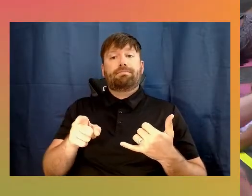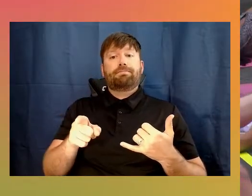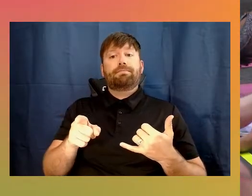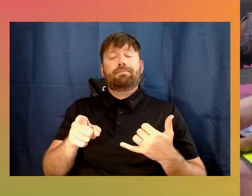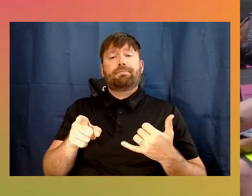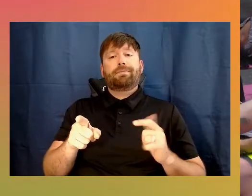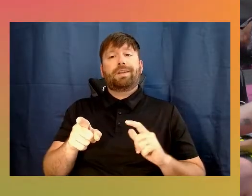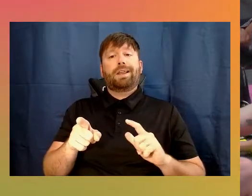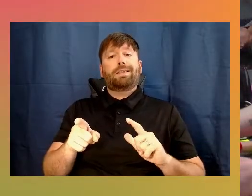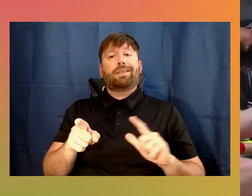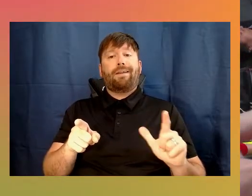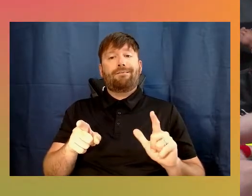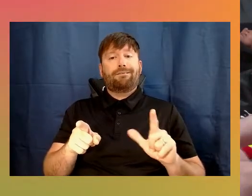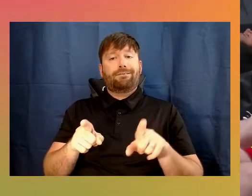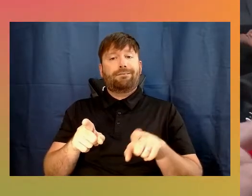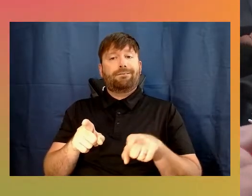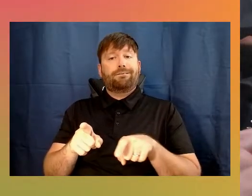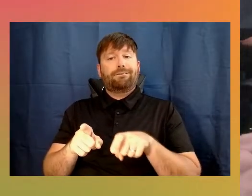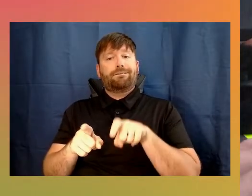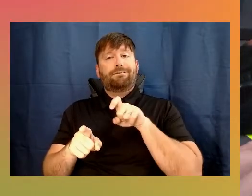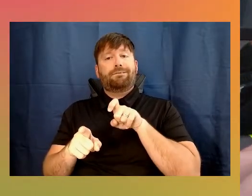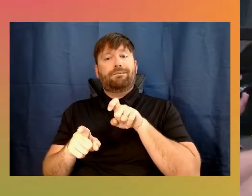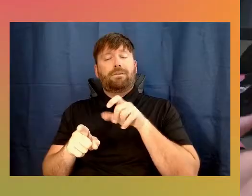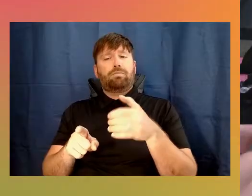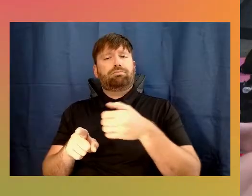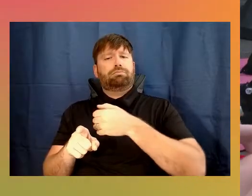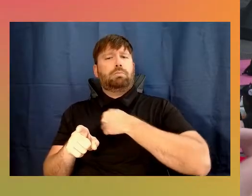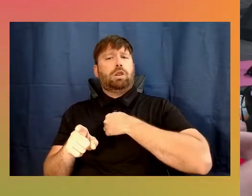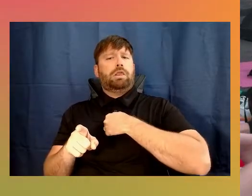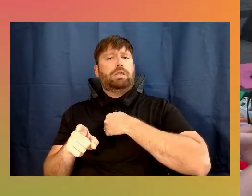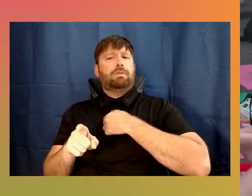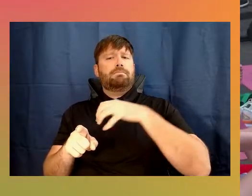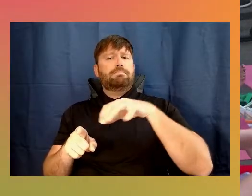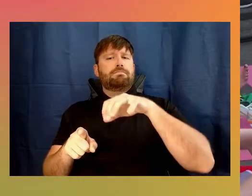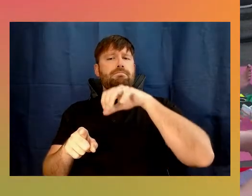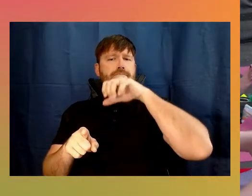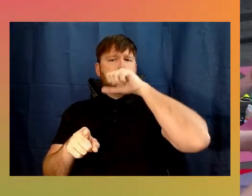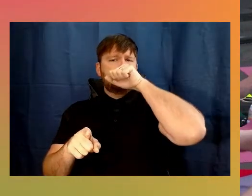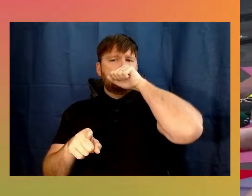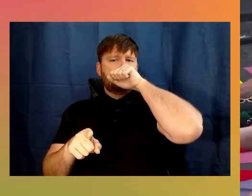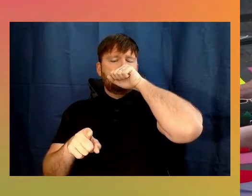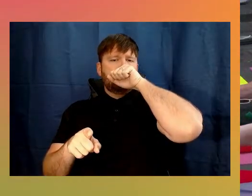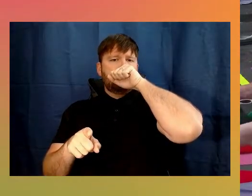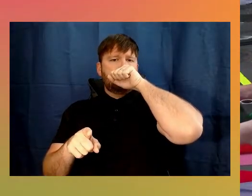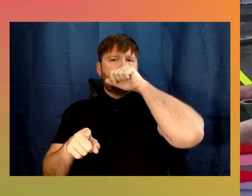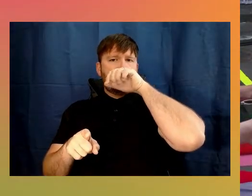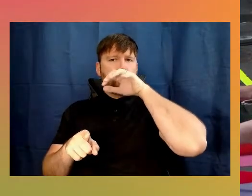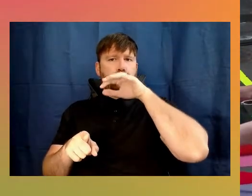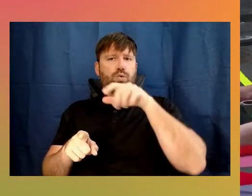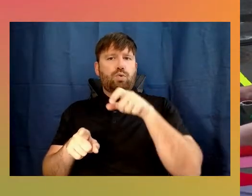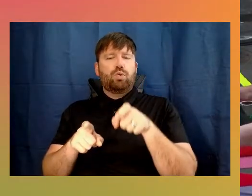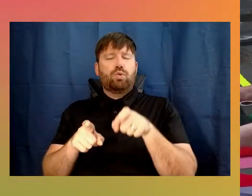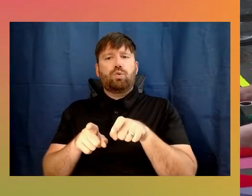SWITCHING SIDES, SO LEFT KNEE HUGS IN, RIGHT LEG EXTENDS